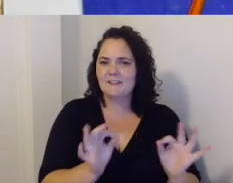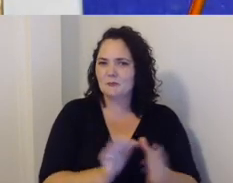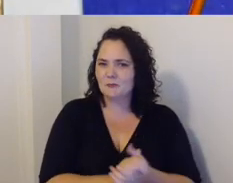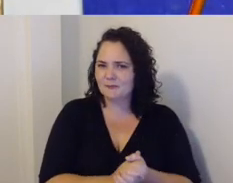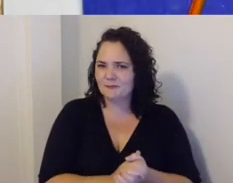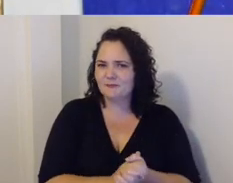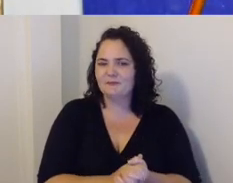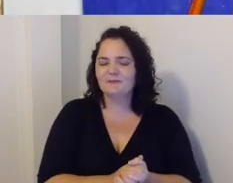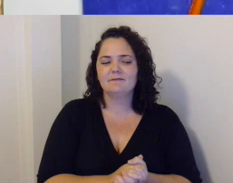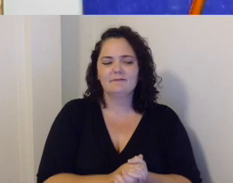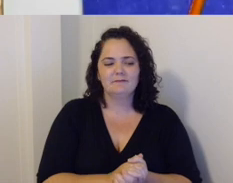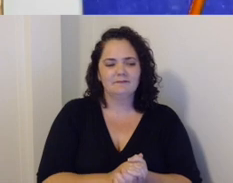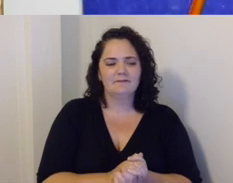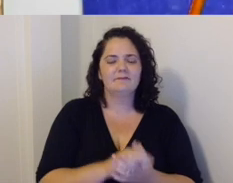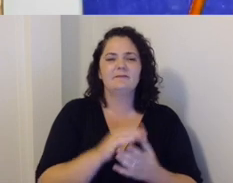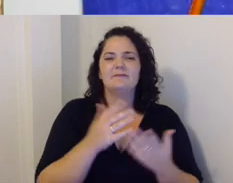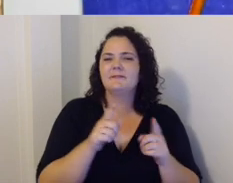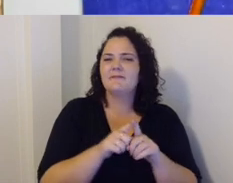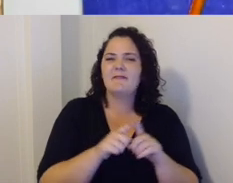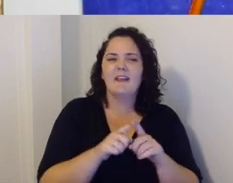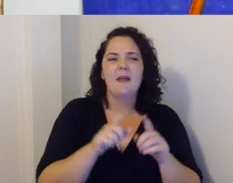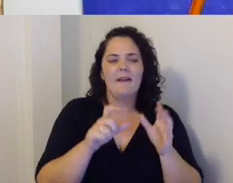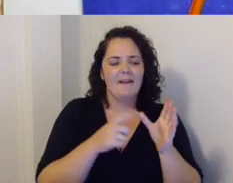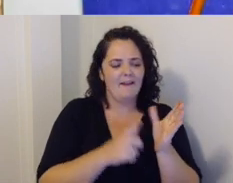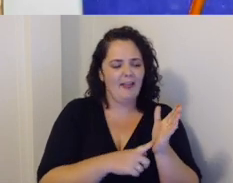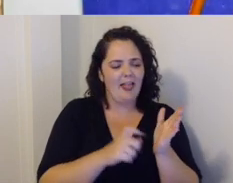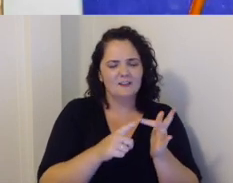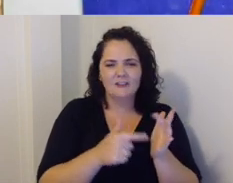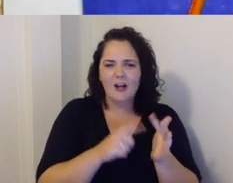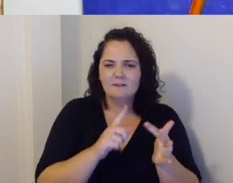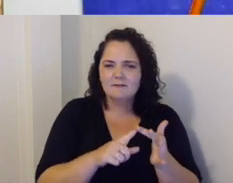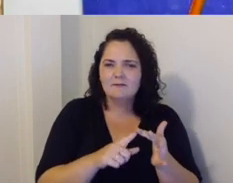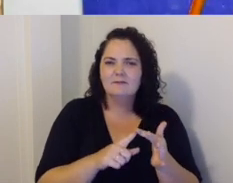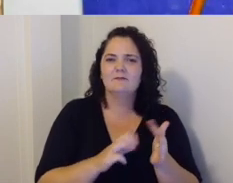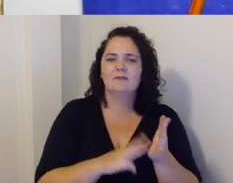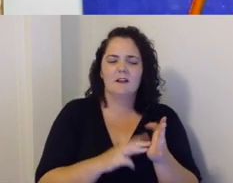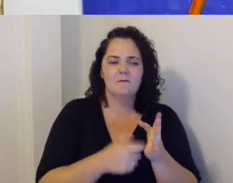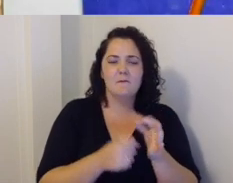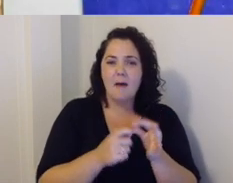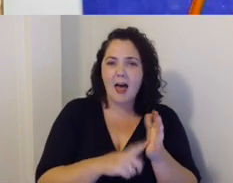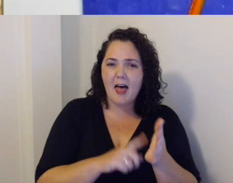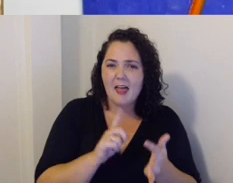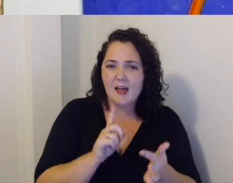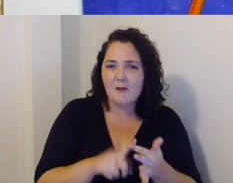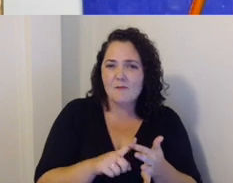calcite yes calcite whiting marble powder those are all different forms of calcium carbonate so